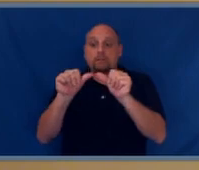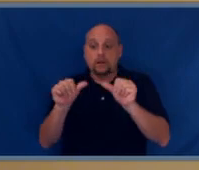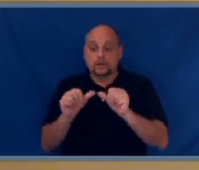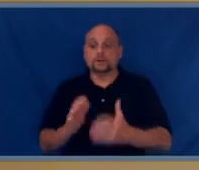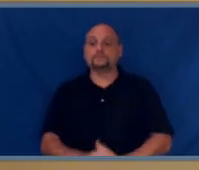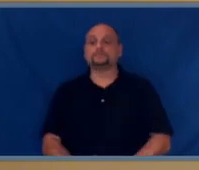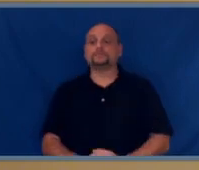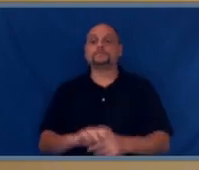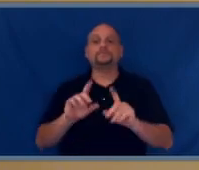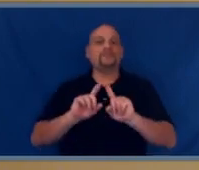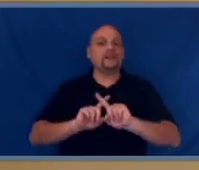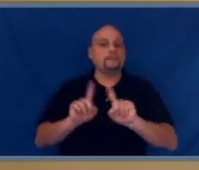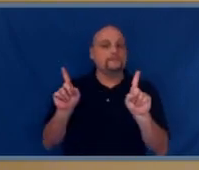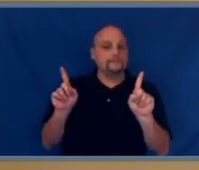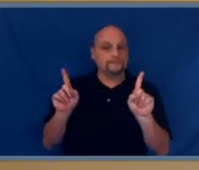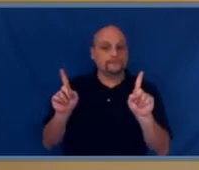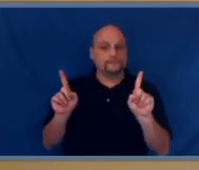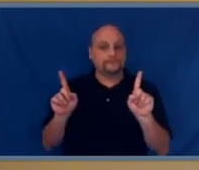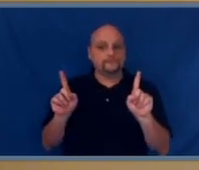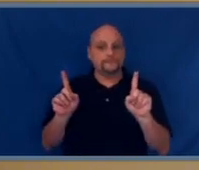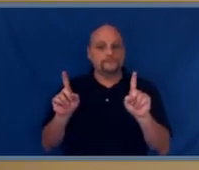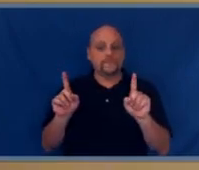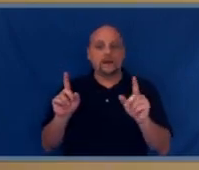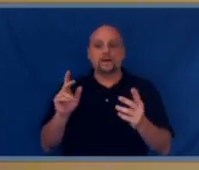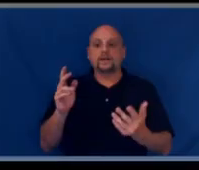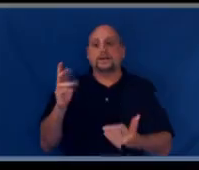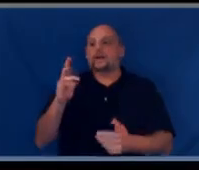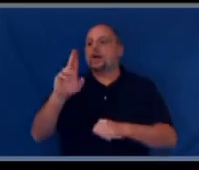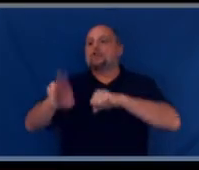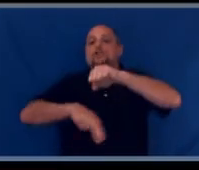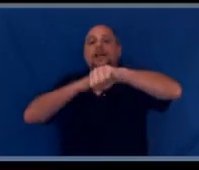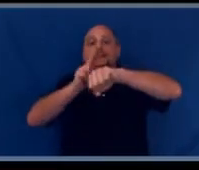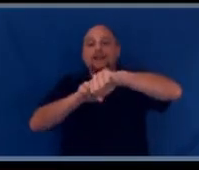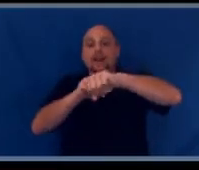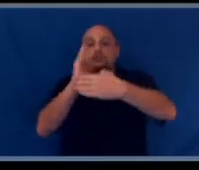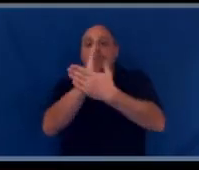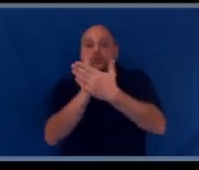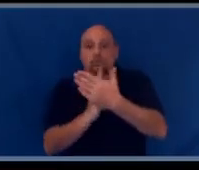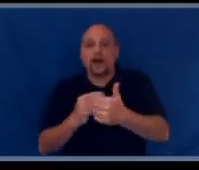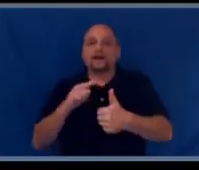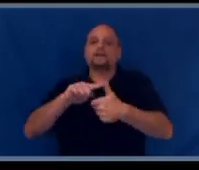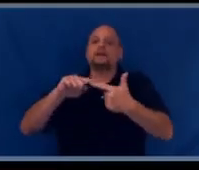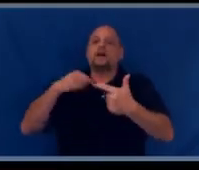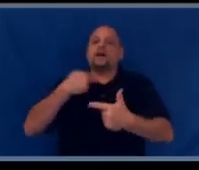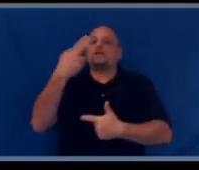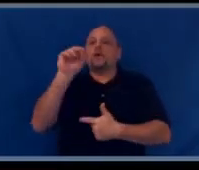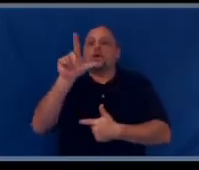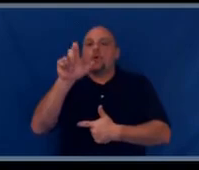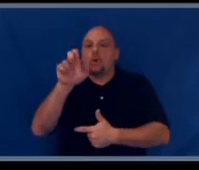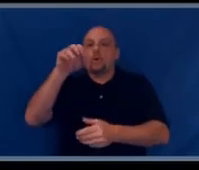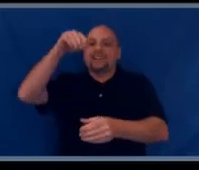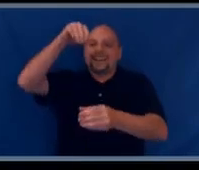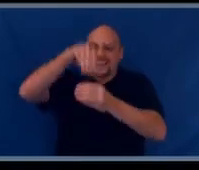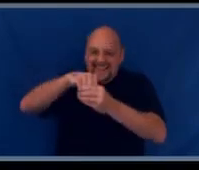BUT THERE'S MACROPROS ITTY. THERE ARE WHOLE EMPTY SPACES, A